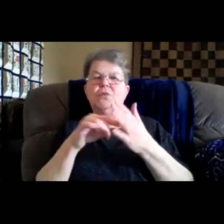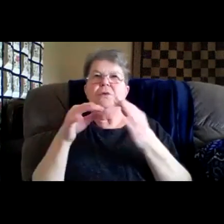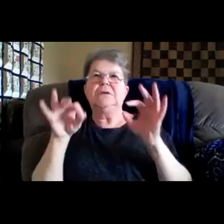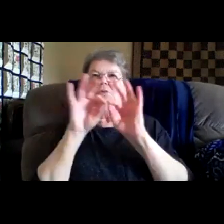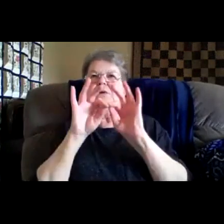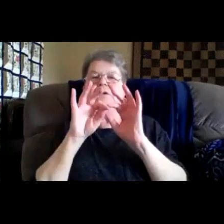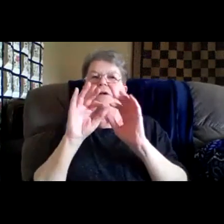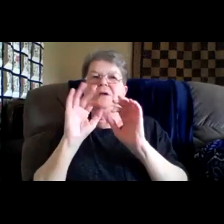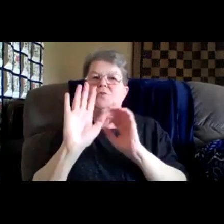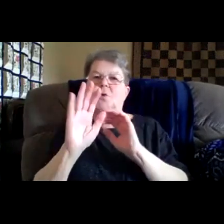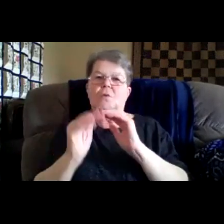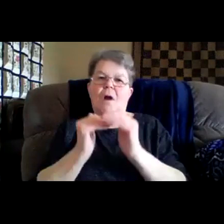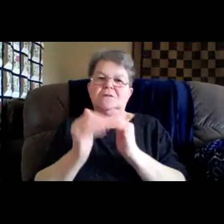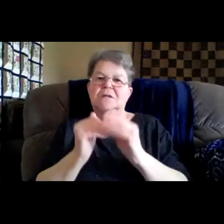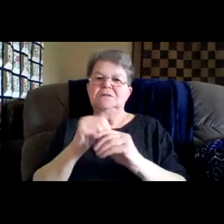within your own state works is really important.